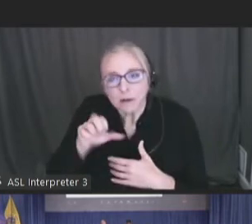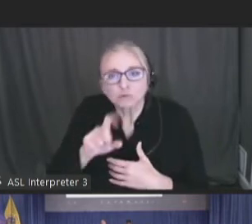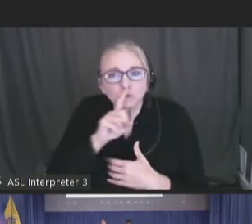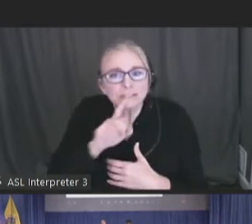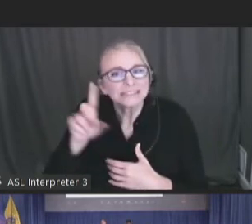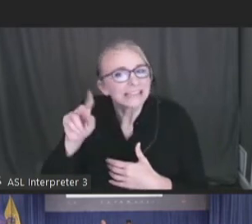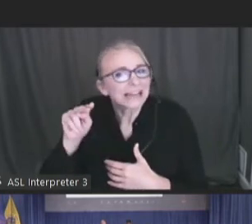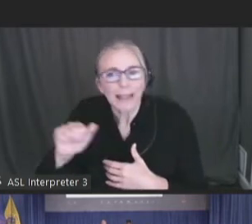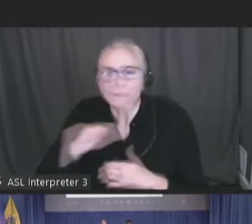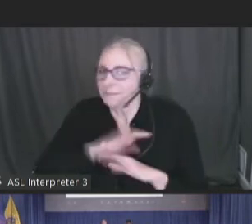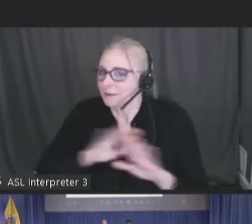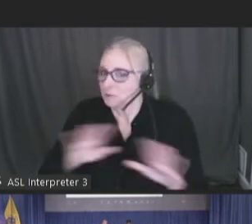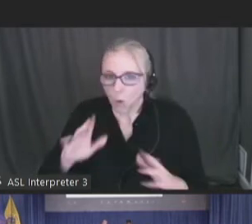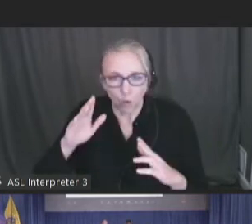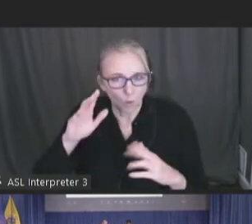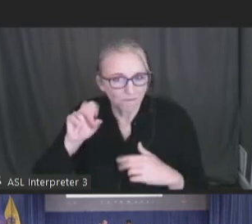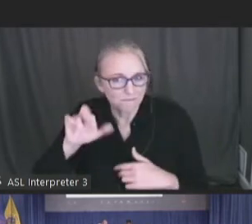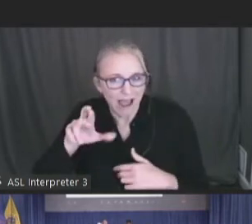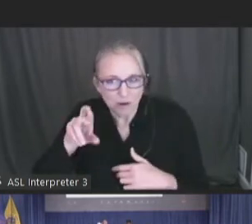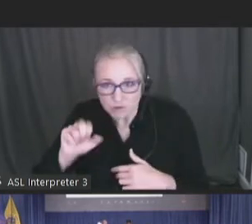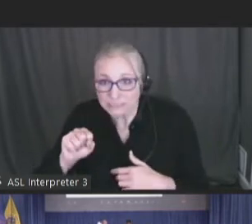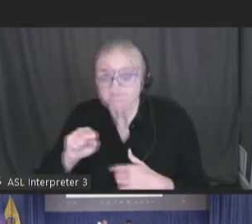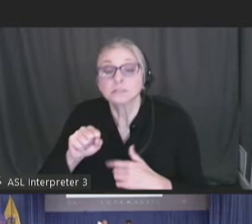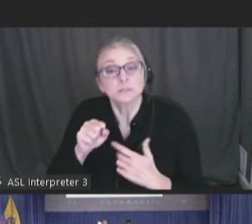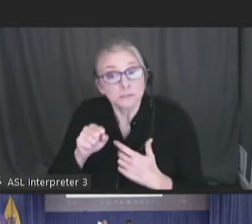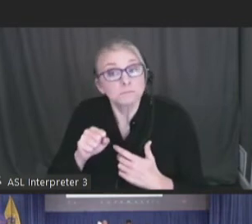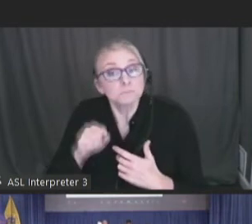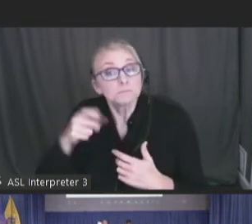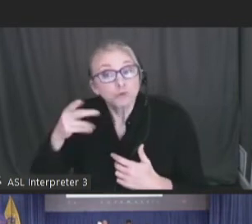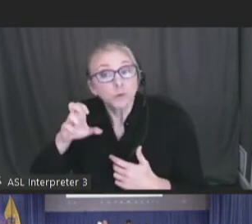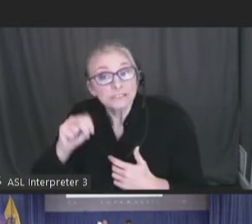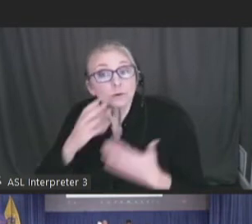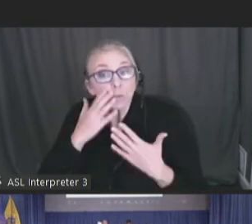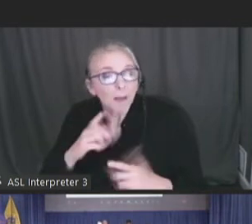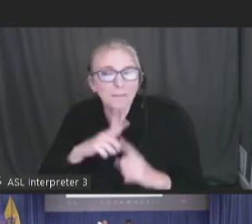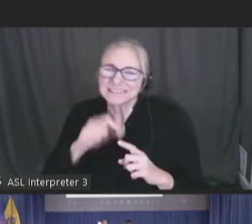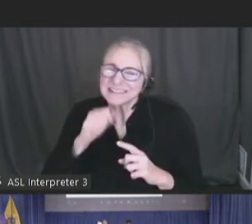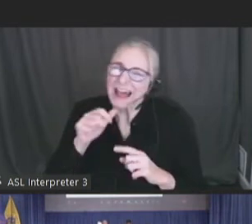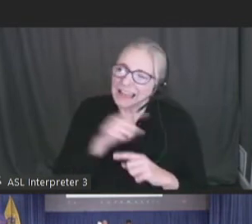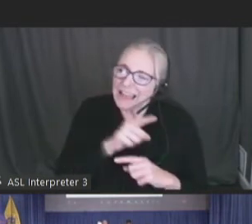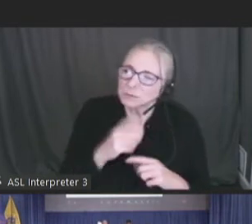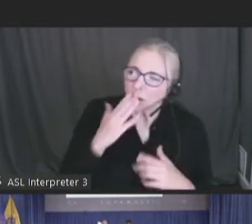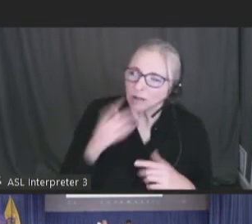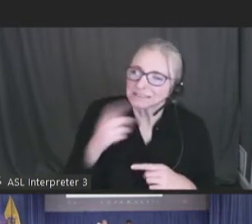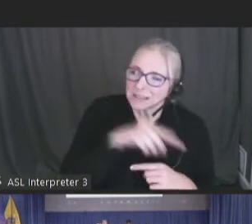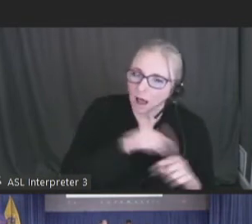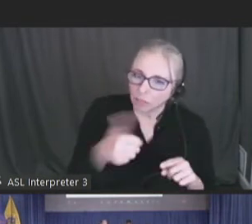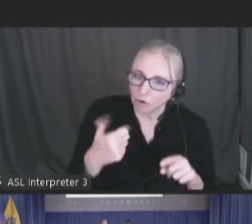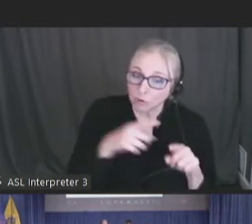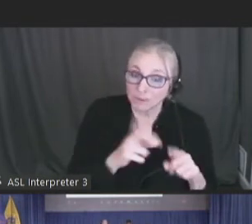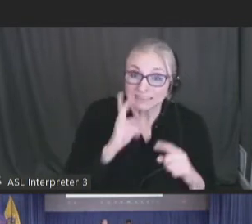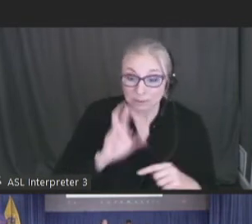no virus. The protein did well, but not quite as well. You can see that on the right-hand side.